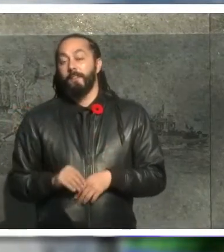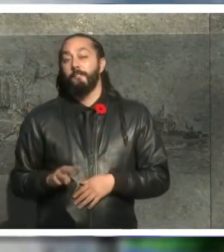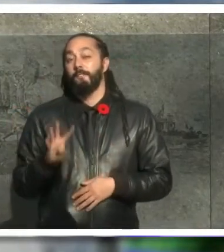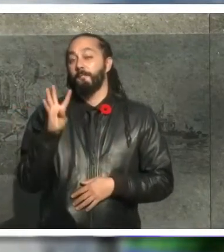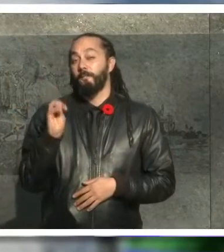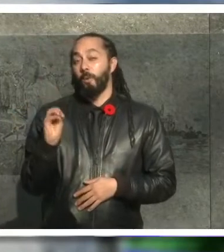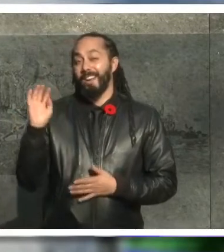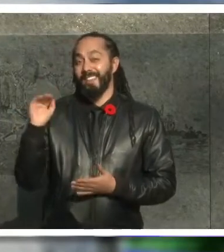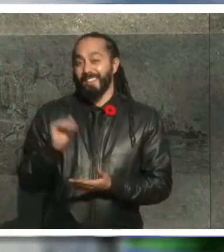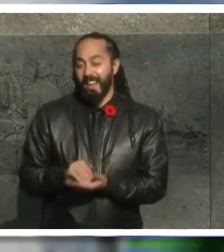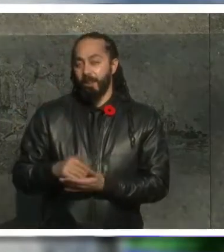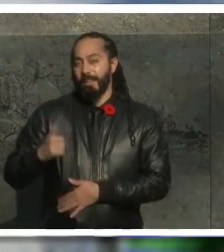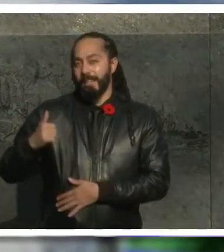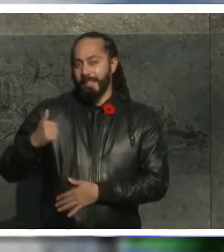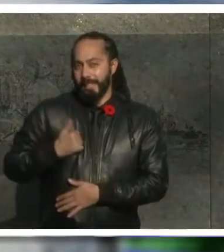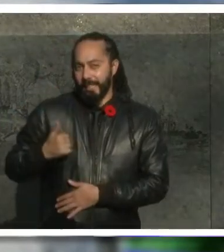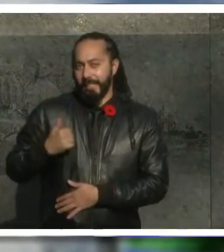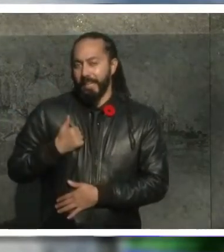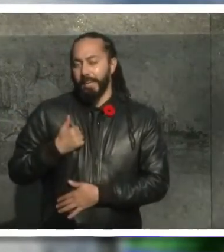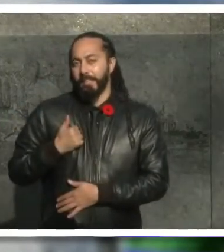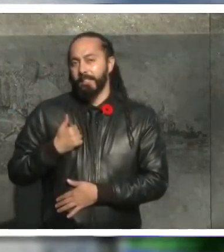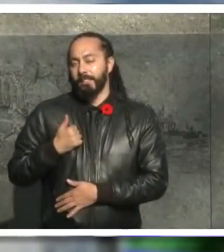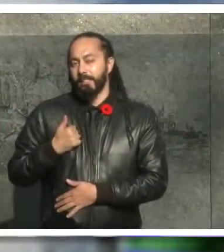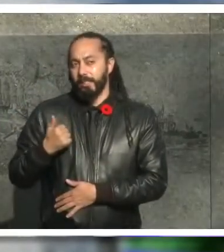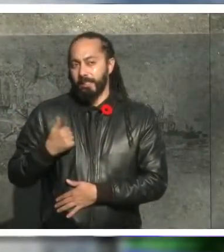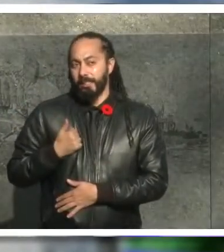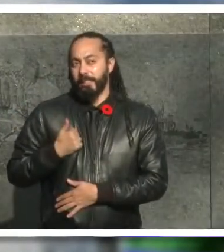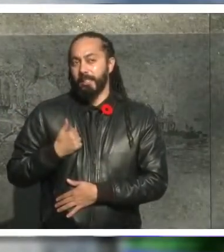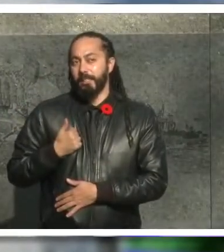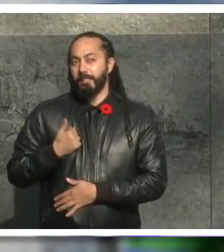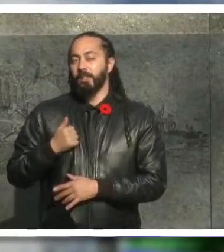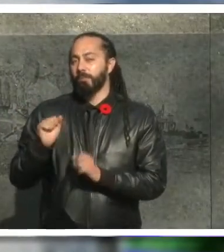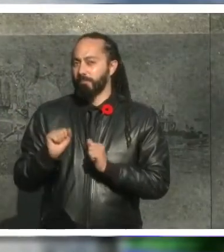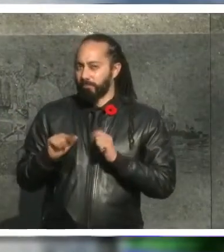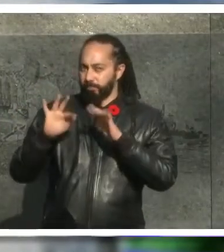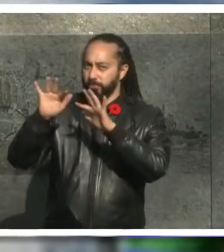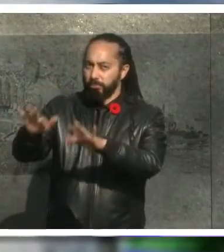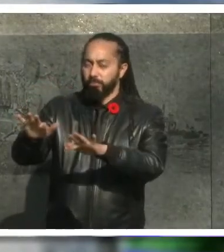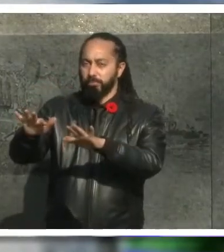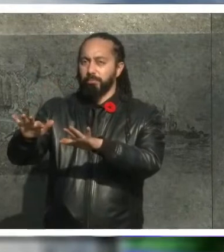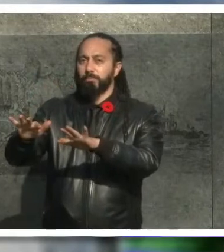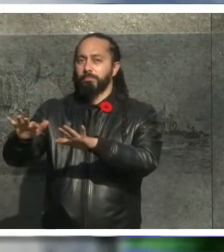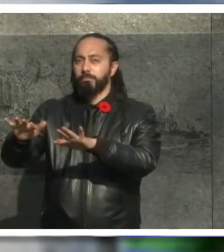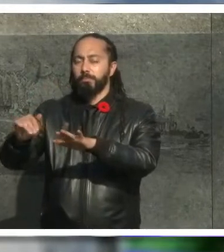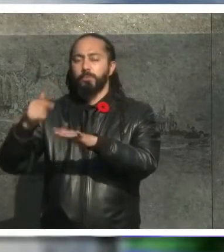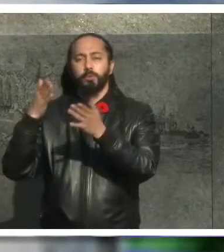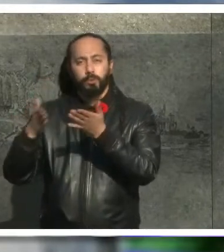40,000 members of the Canadian Armed Forces answer the call of duty to serve in Afghanistan.